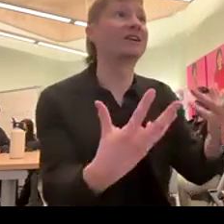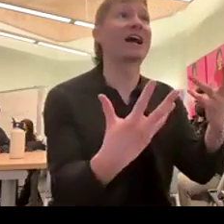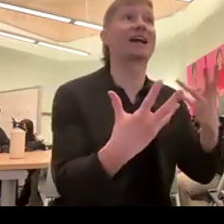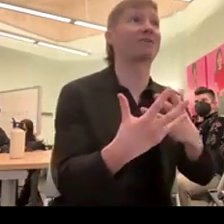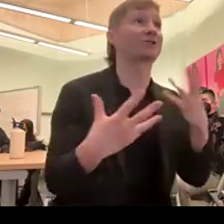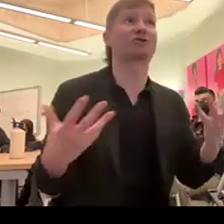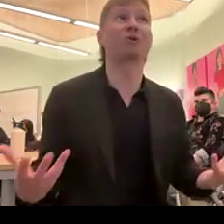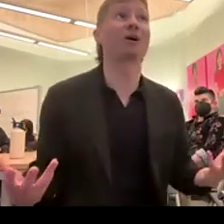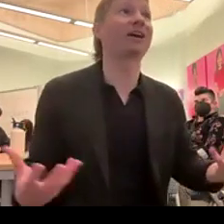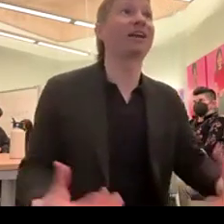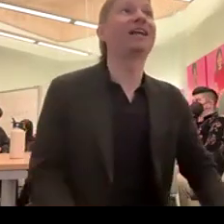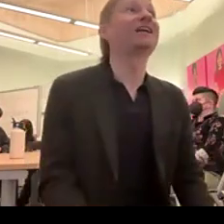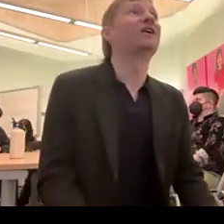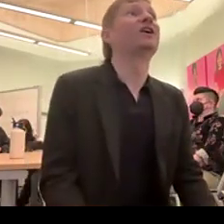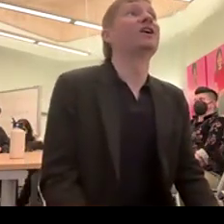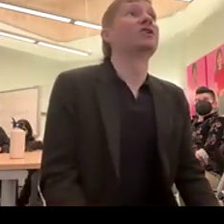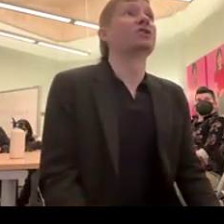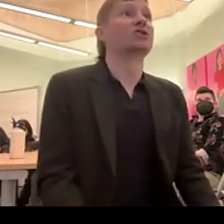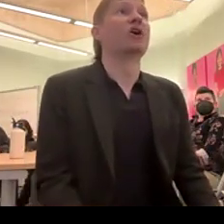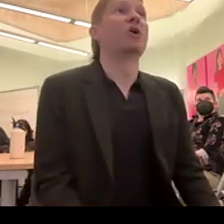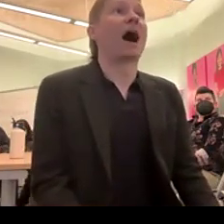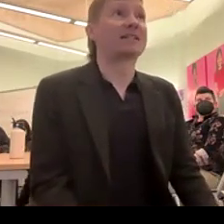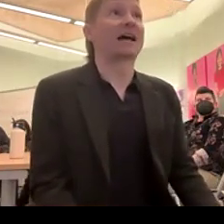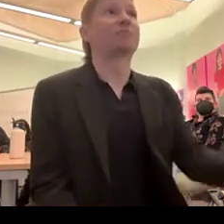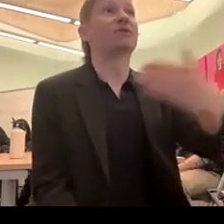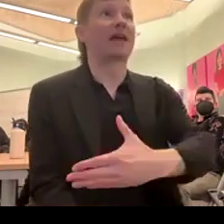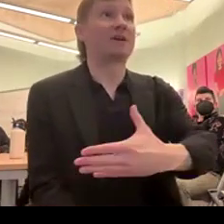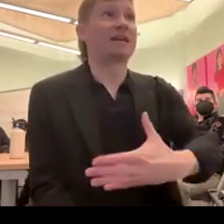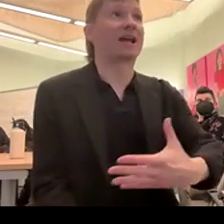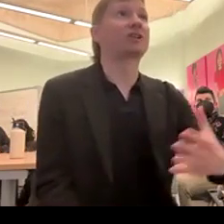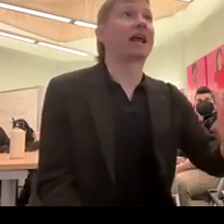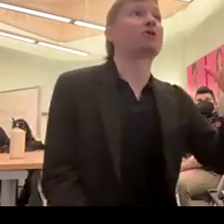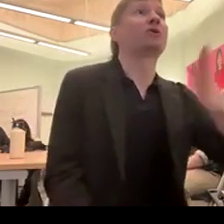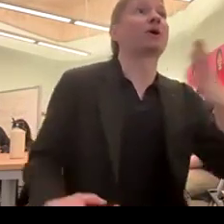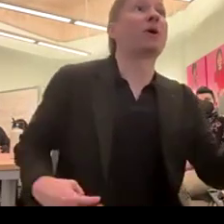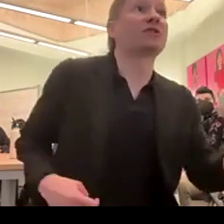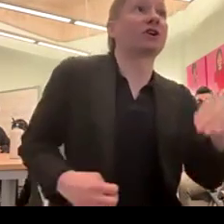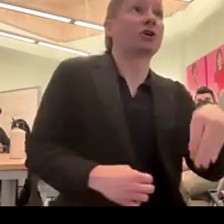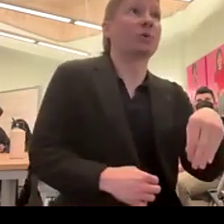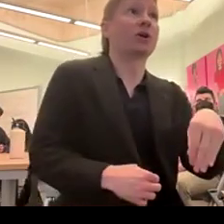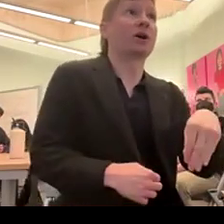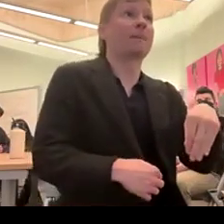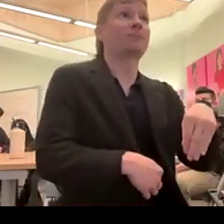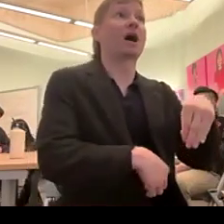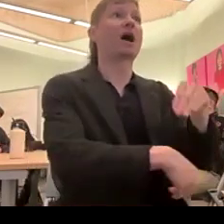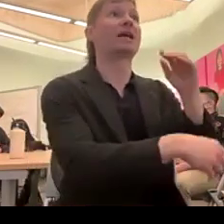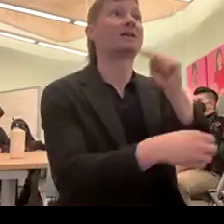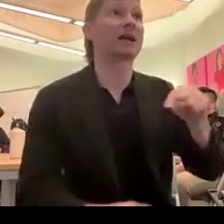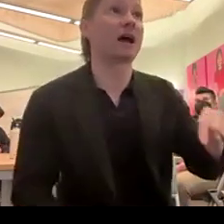and I didn't know if the dean would be friendly or not, I wasn't sure. So I decided before that